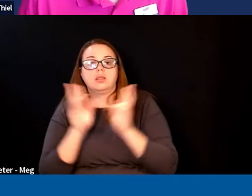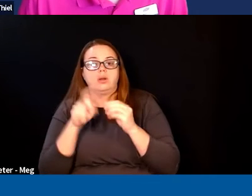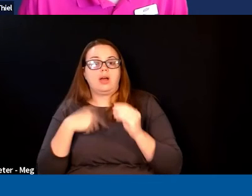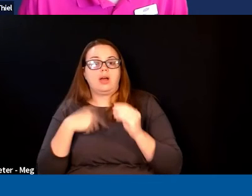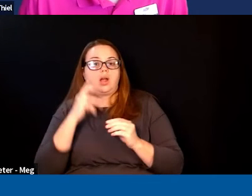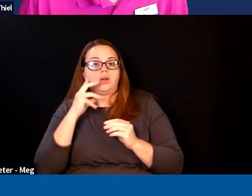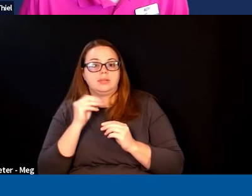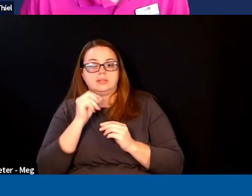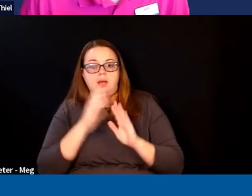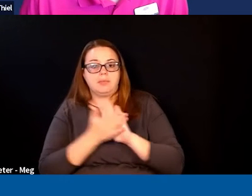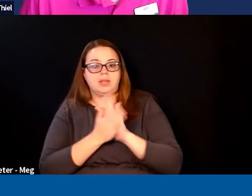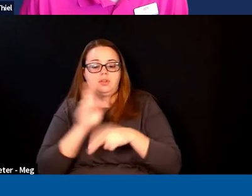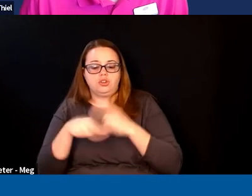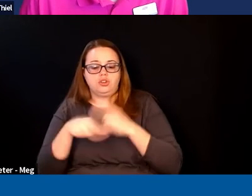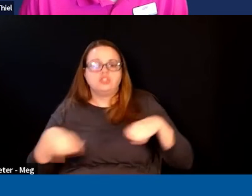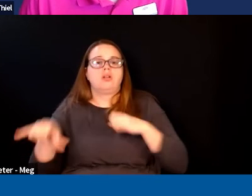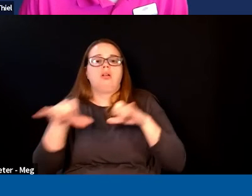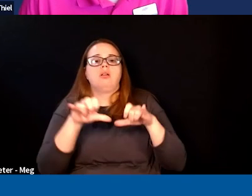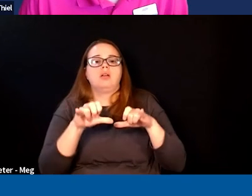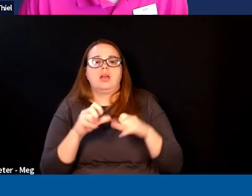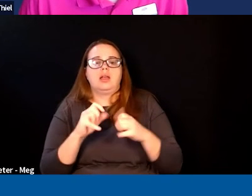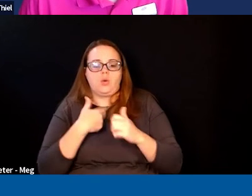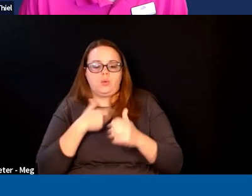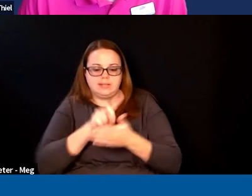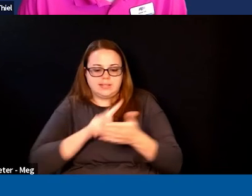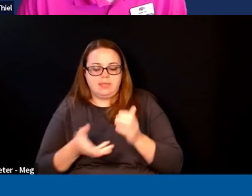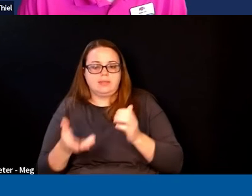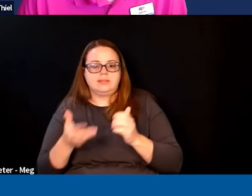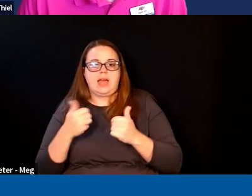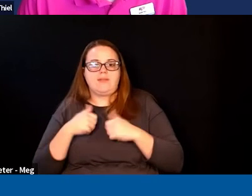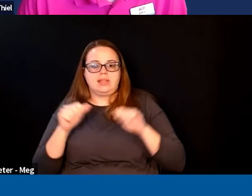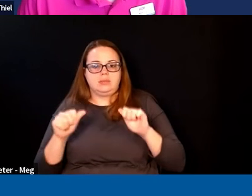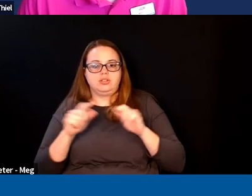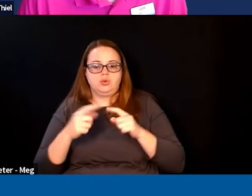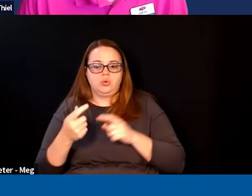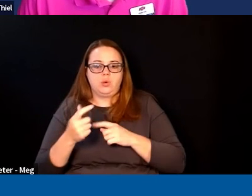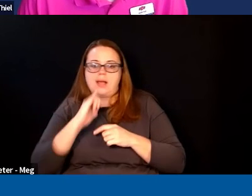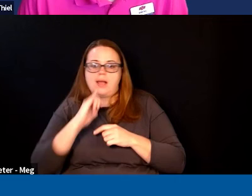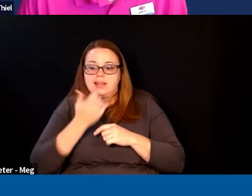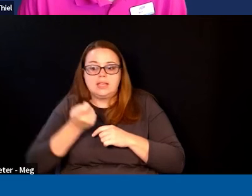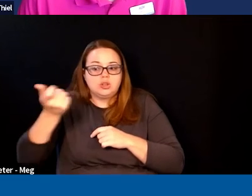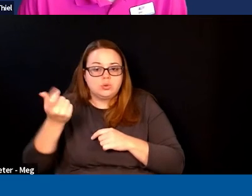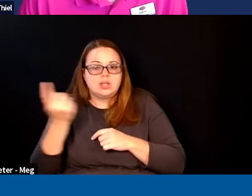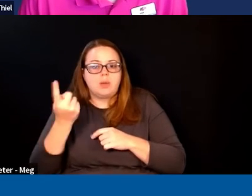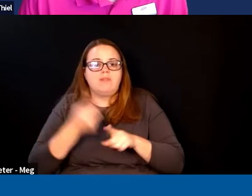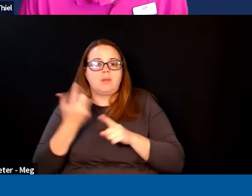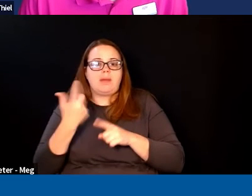not being universal and the way in which we design things having the potential to exclude someone else from the experience is valuable.